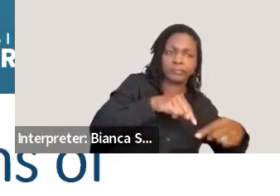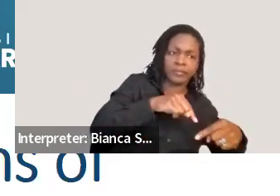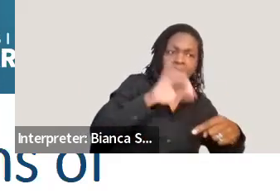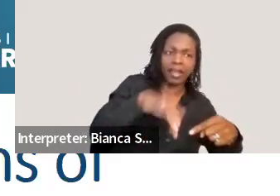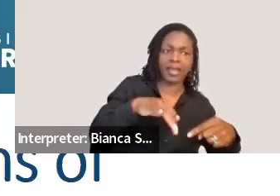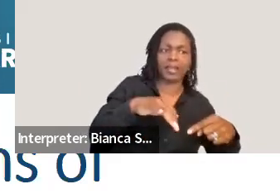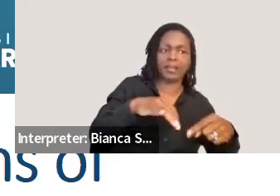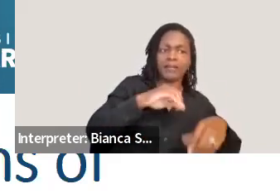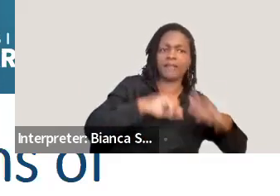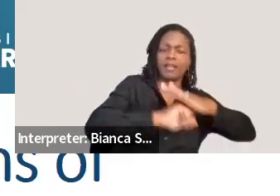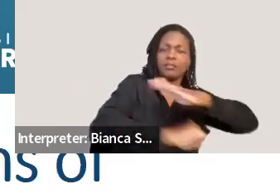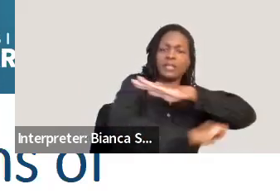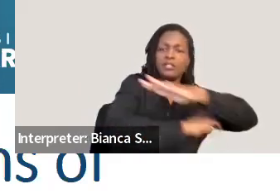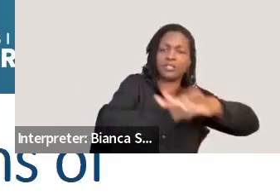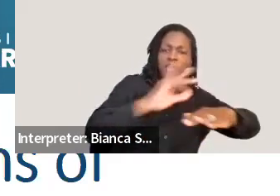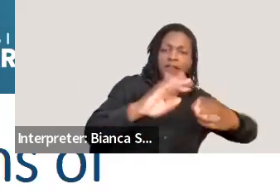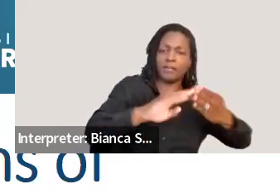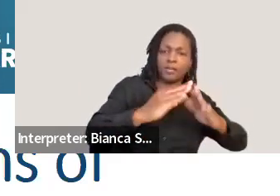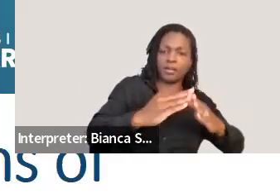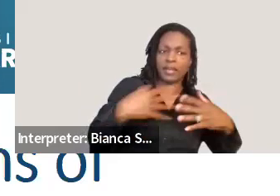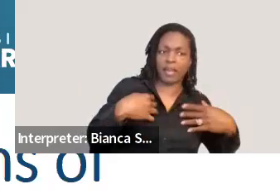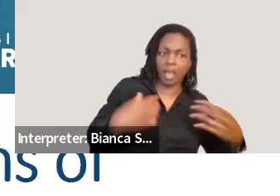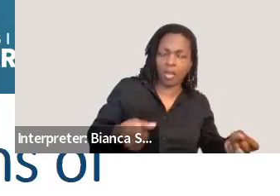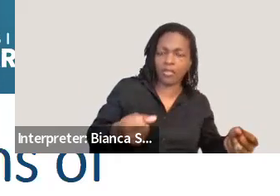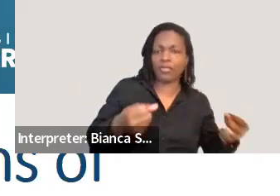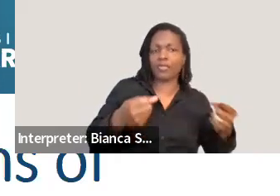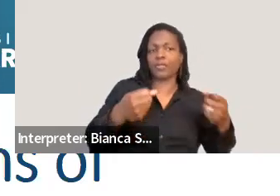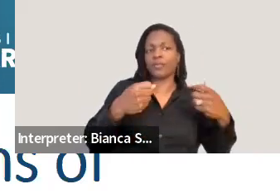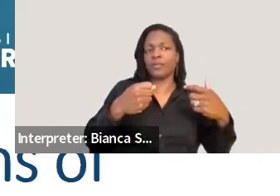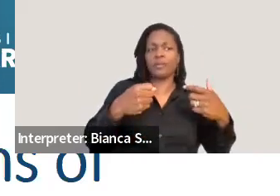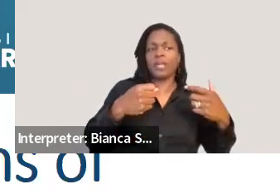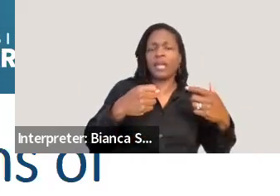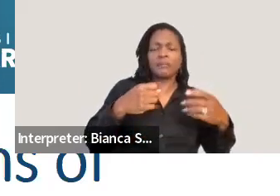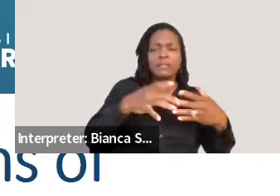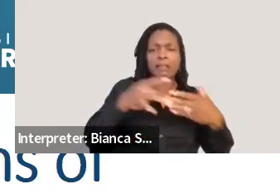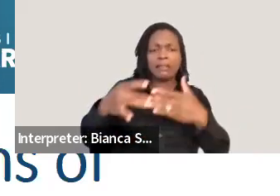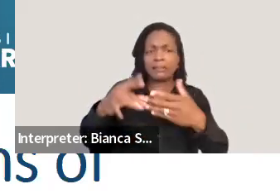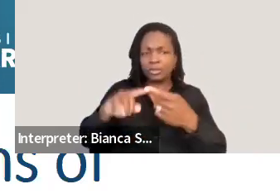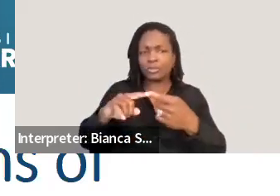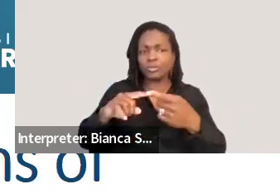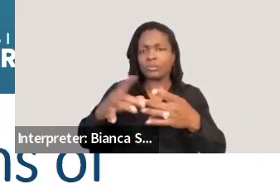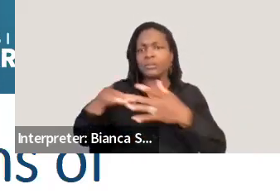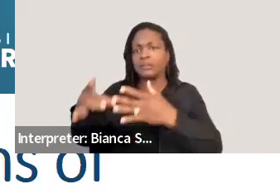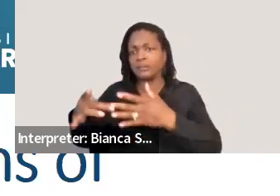And the behaviors and the foundations of community health are really equivalent to the social determinants of health.